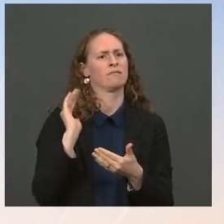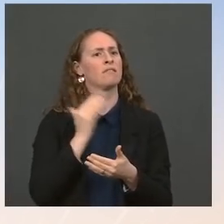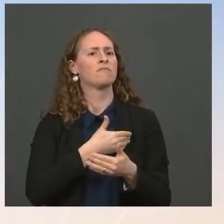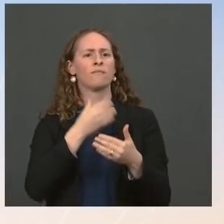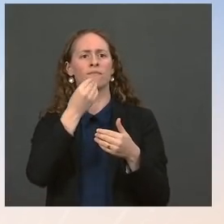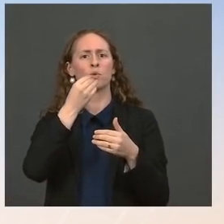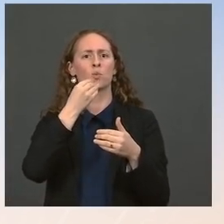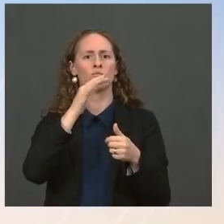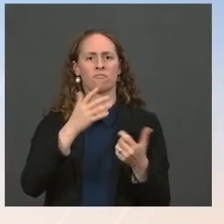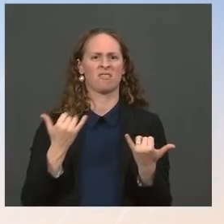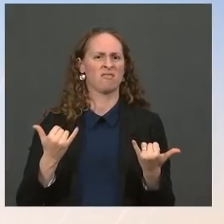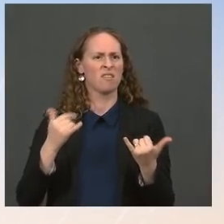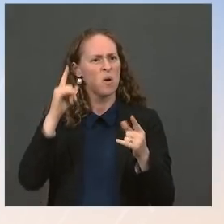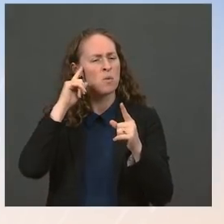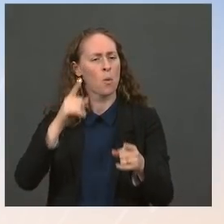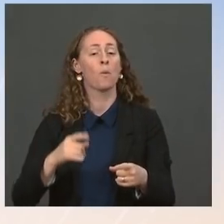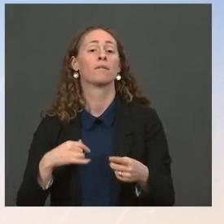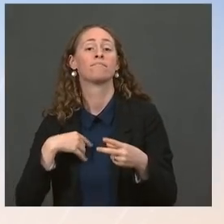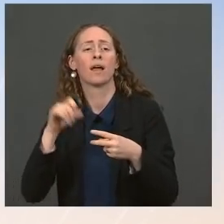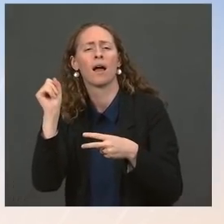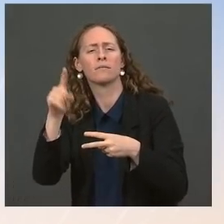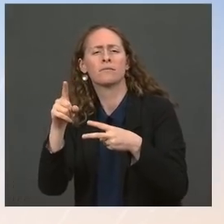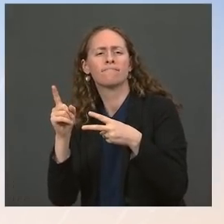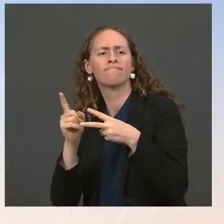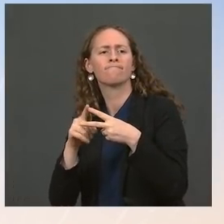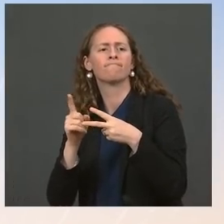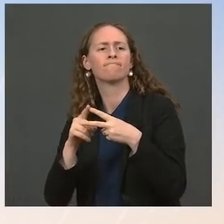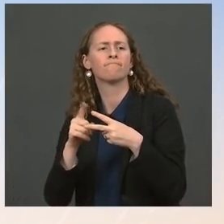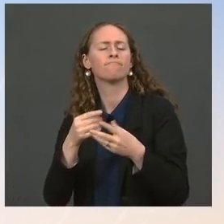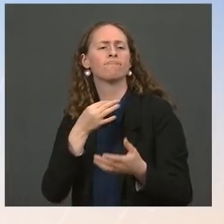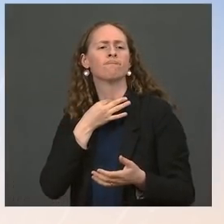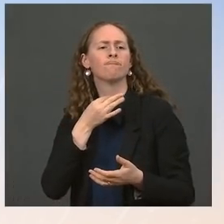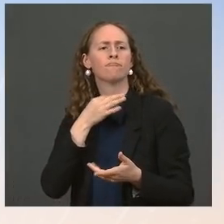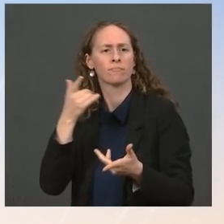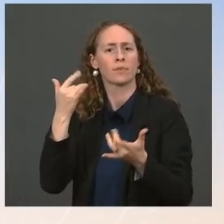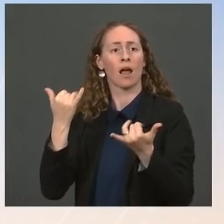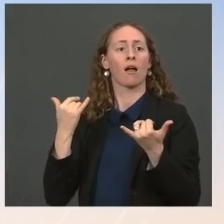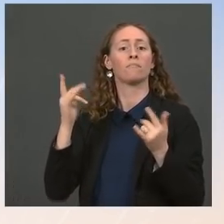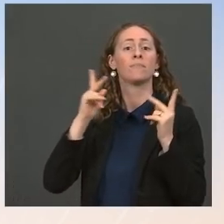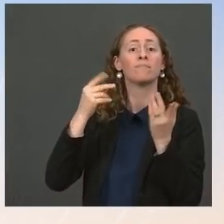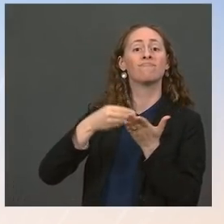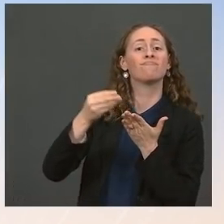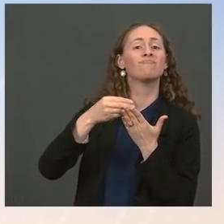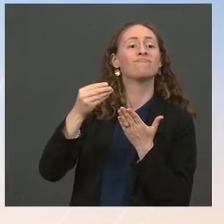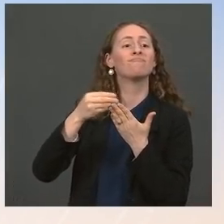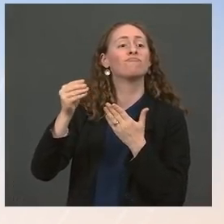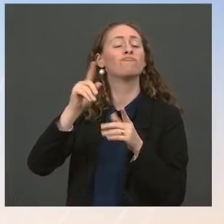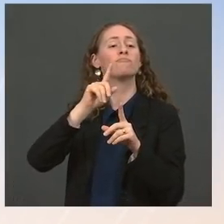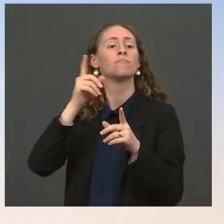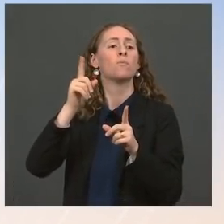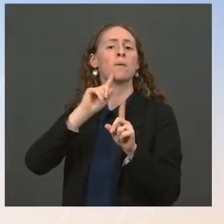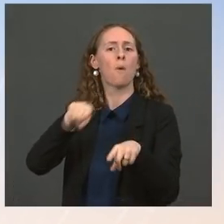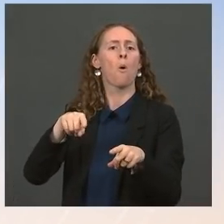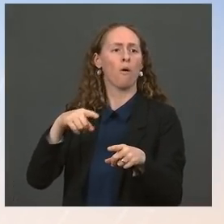First, with today's consumer prices report and President Biden's pending choice about leadership at the Federal Reserve,